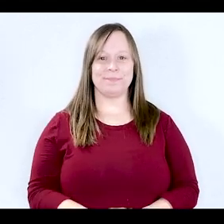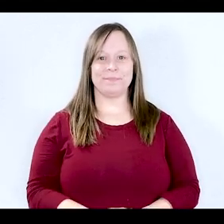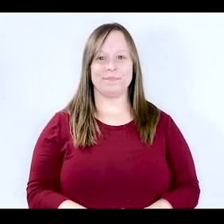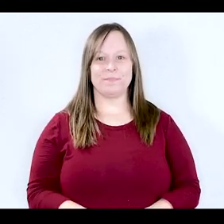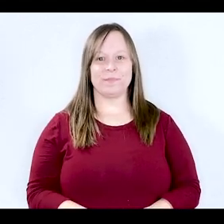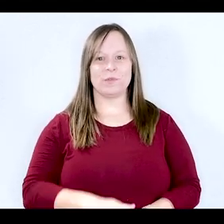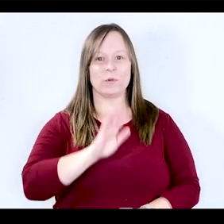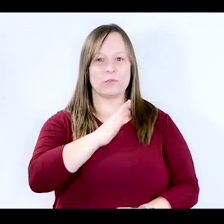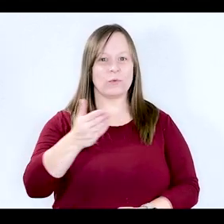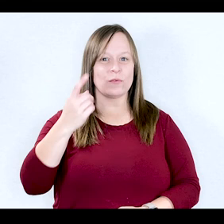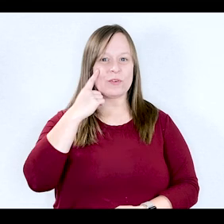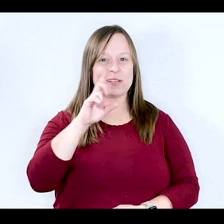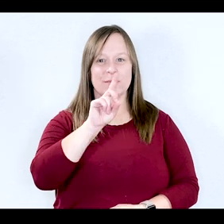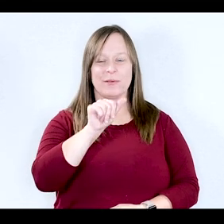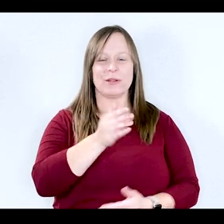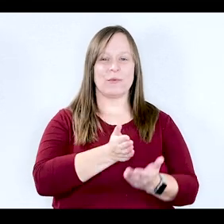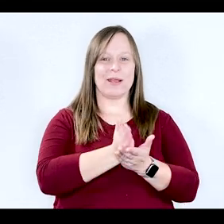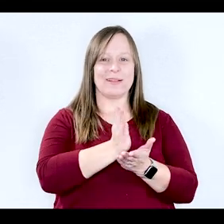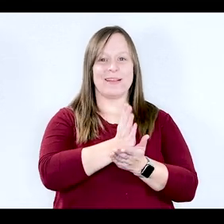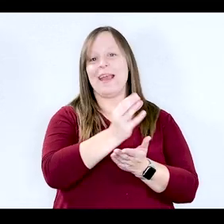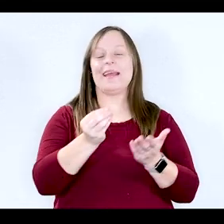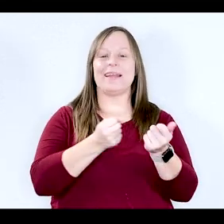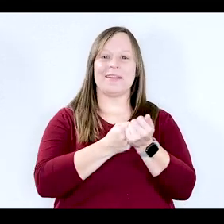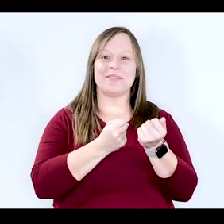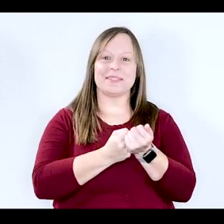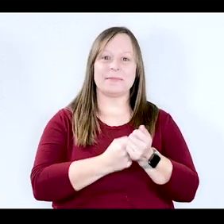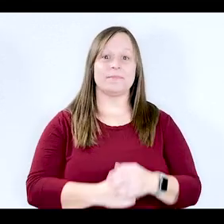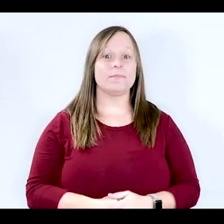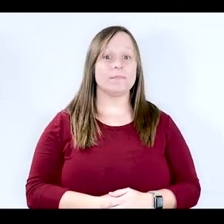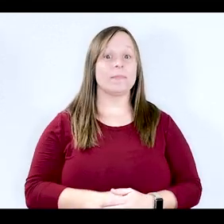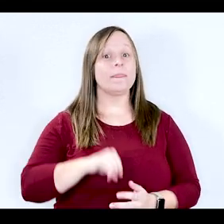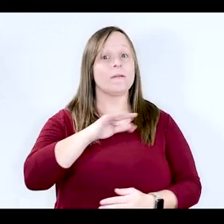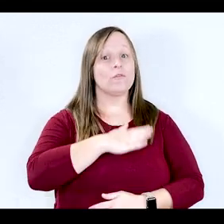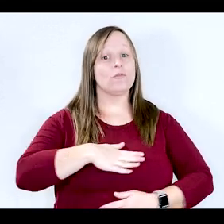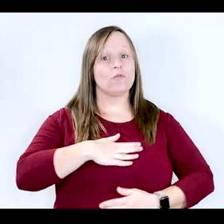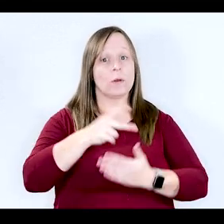New York; your source for disability rights and advocacy. If you enjoyed our